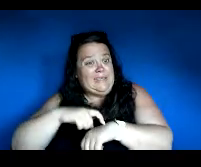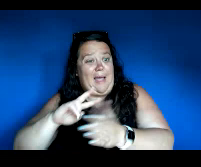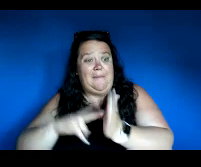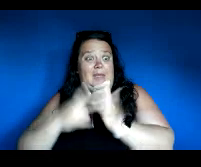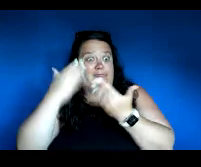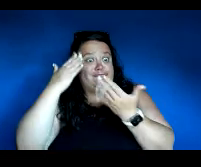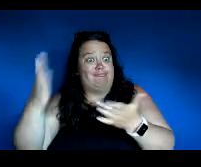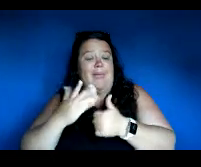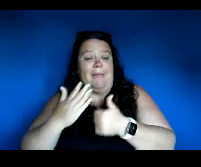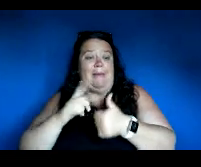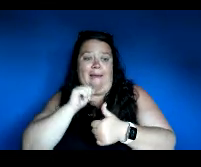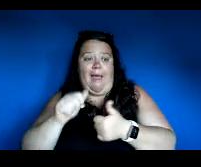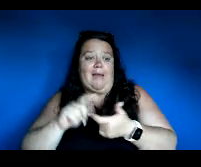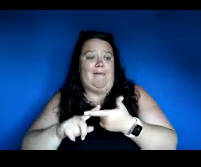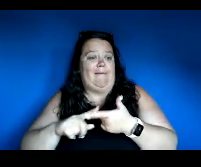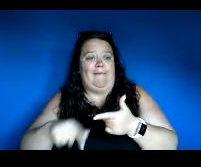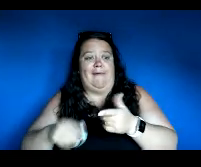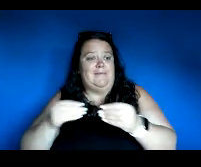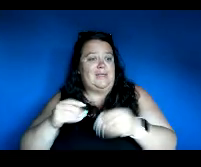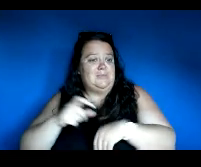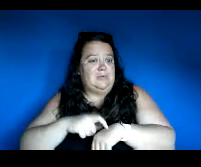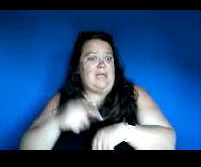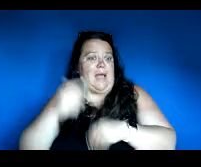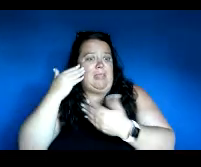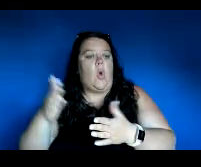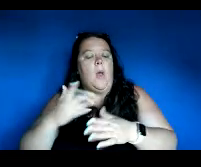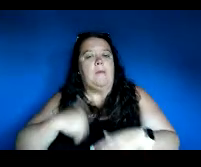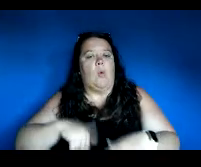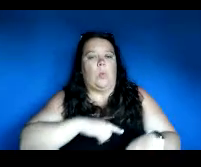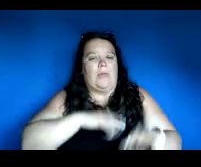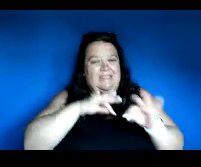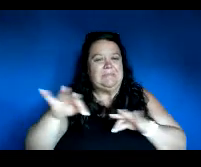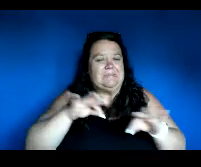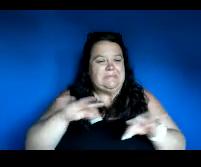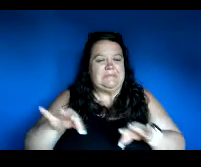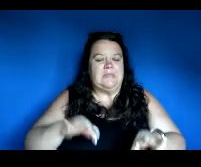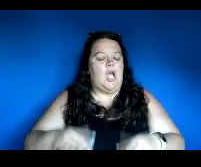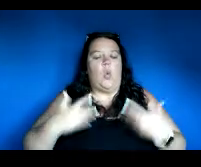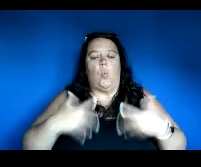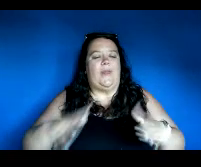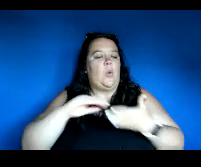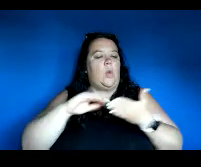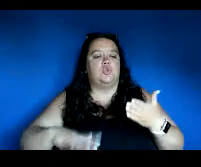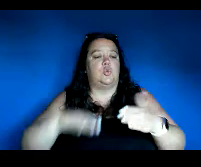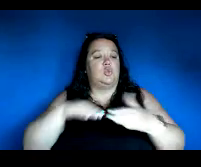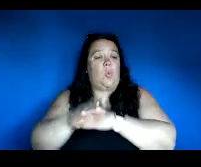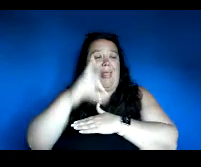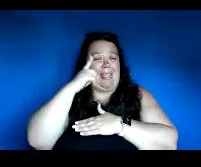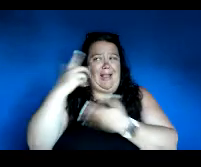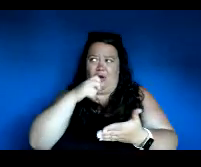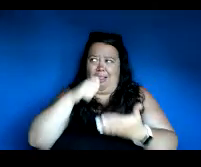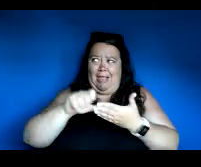And so we do a good job of trying to try explain that to them, but we don't want students to go in thinking like, "Oh, I sent my letters, and so my professor